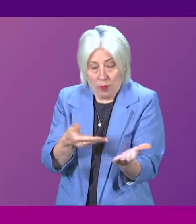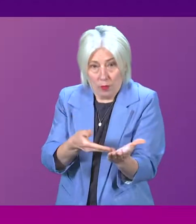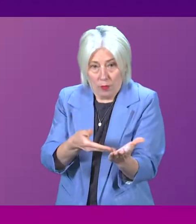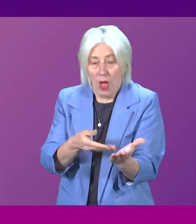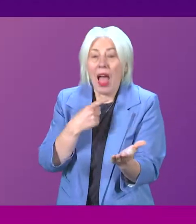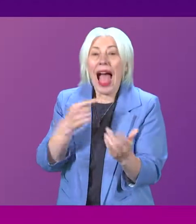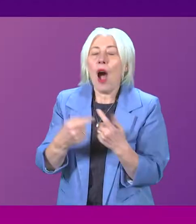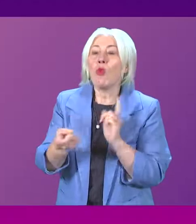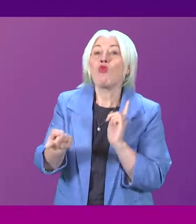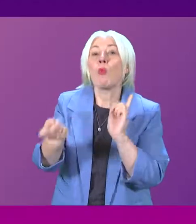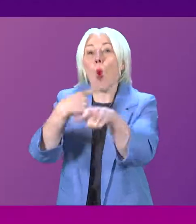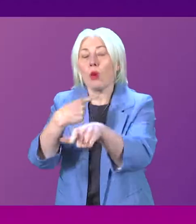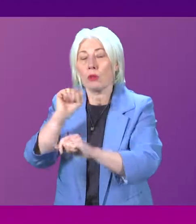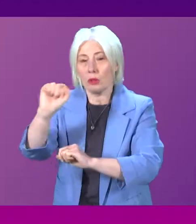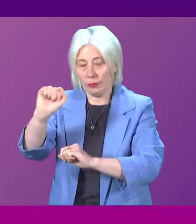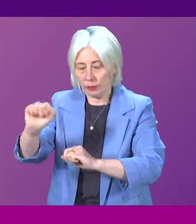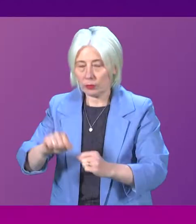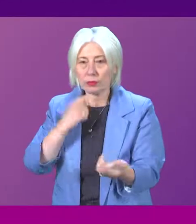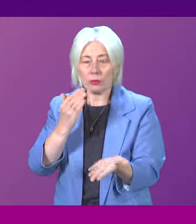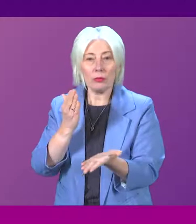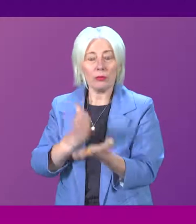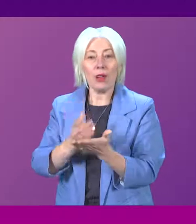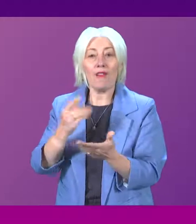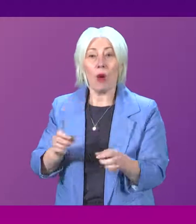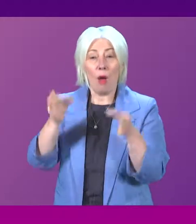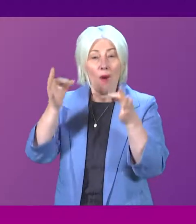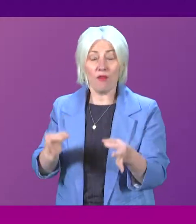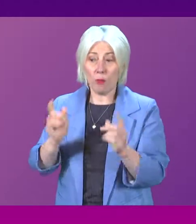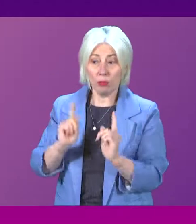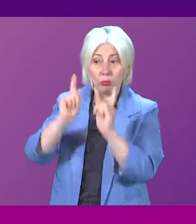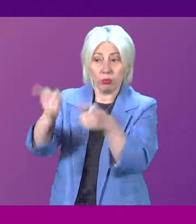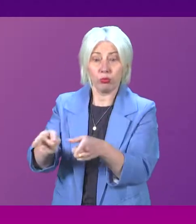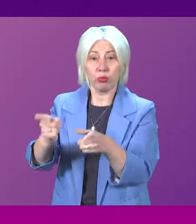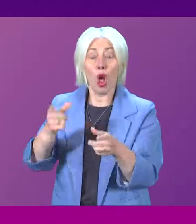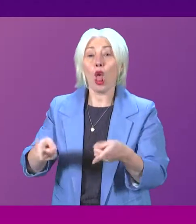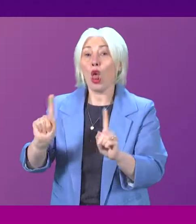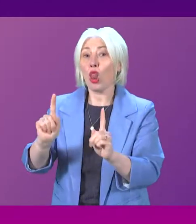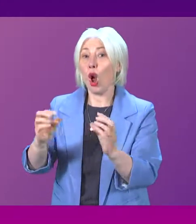the terms of reference, which will be effective from the formal appointment of Lord Brailsford as inquiry chair.